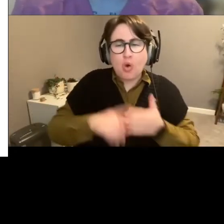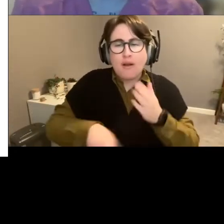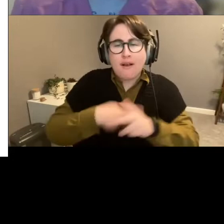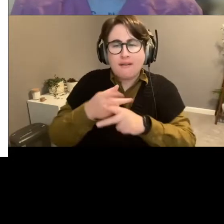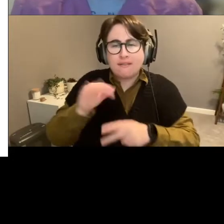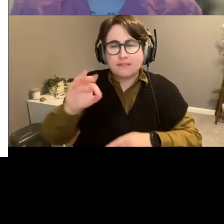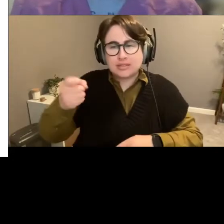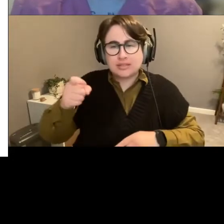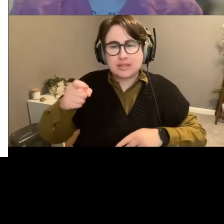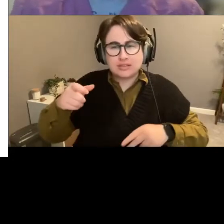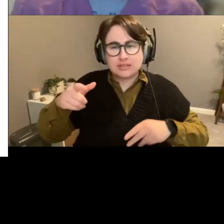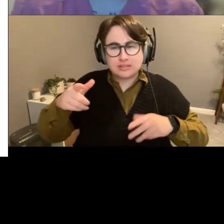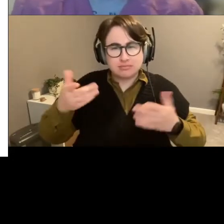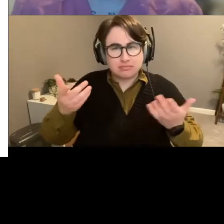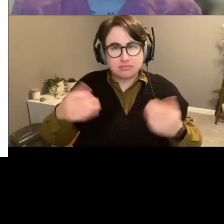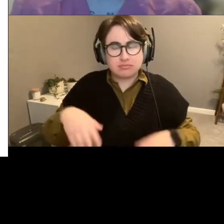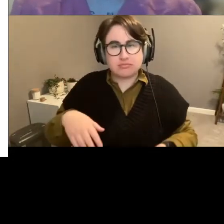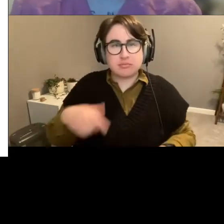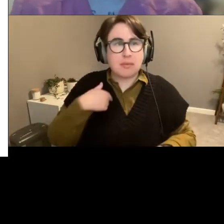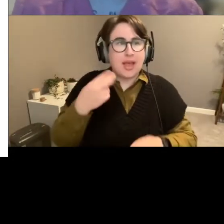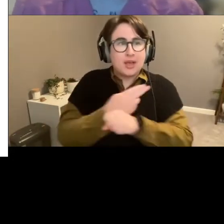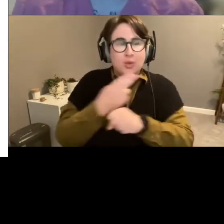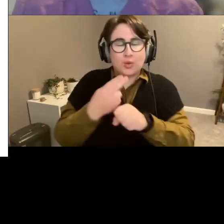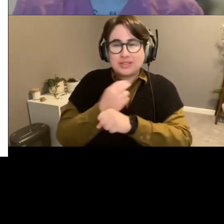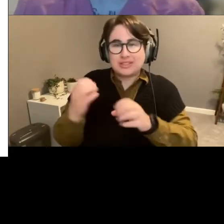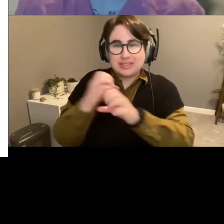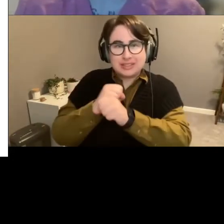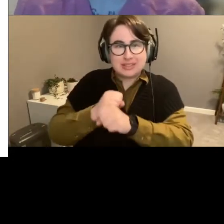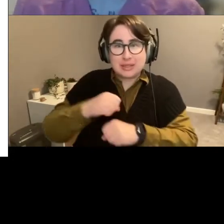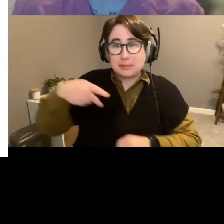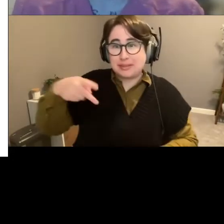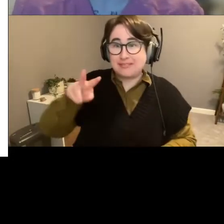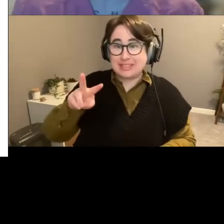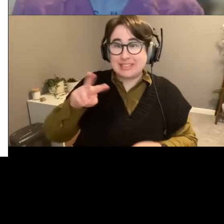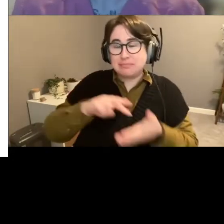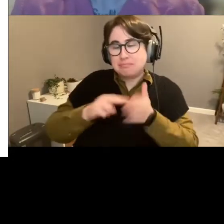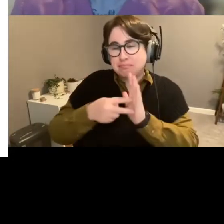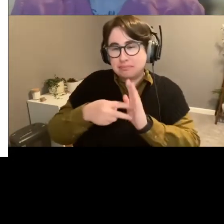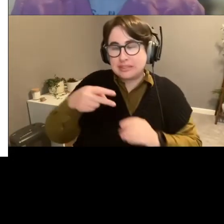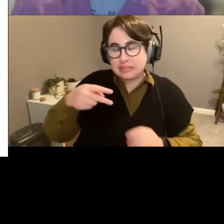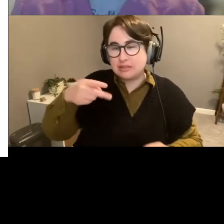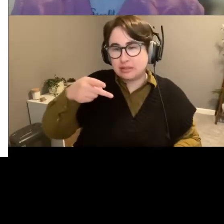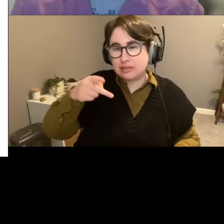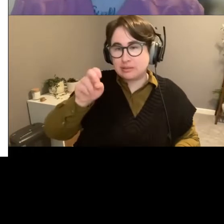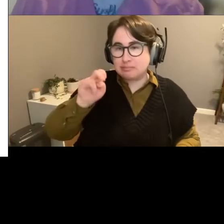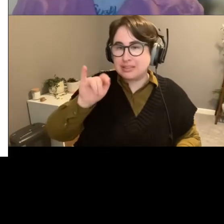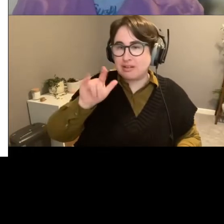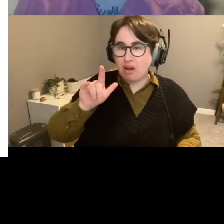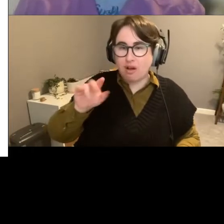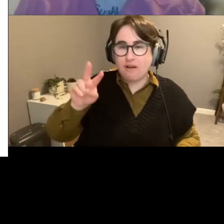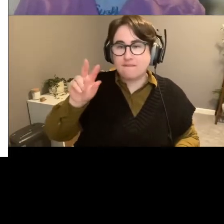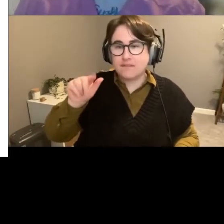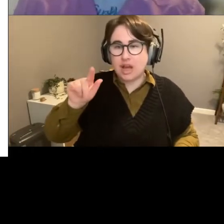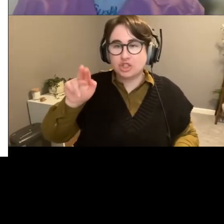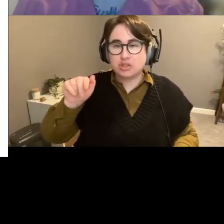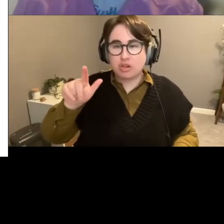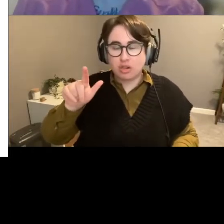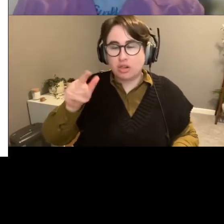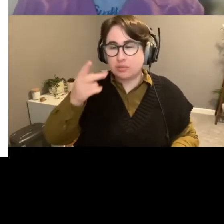So I use the acronym PV to mean penile-vaginal, or are they having receptive anal or oral sex?